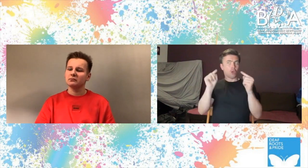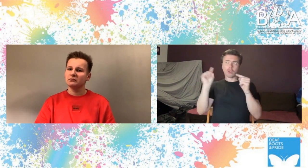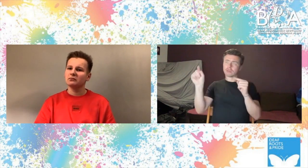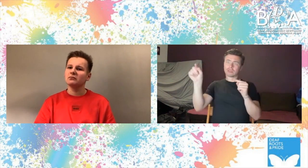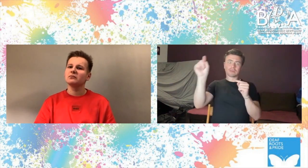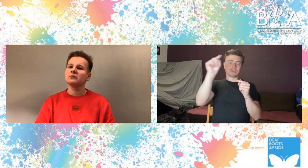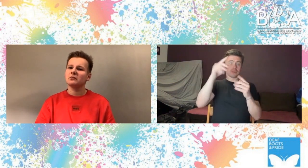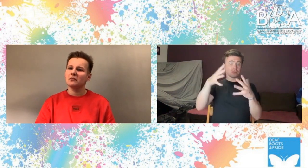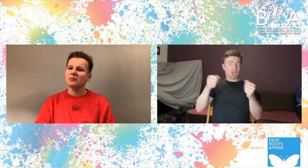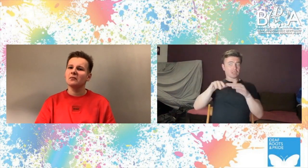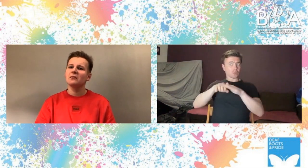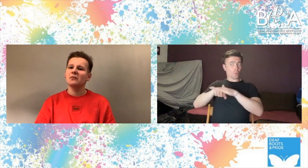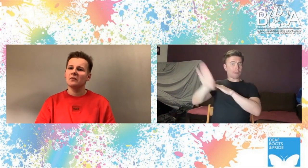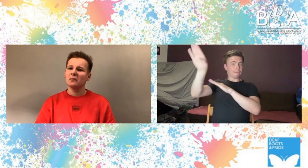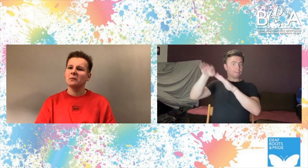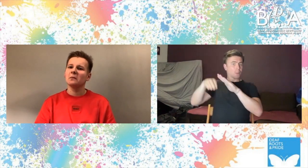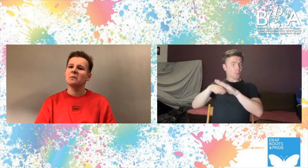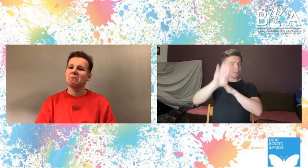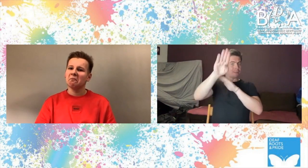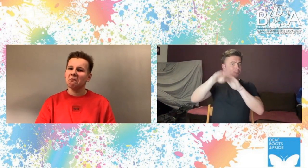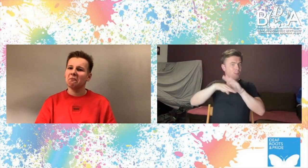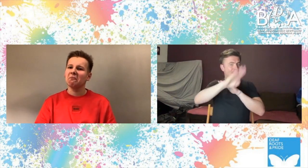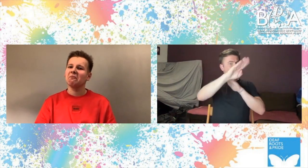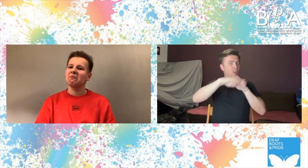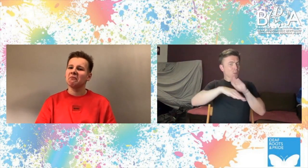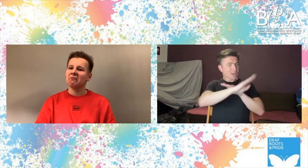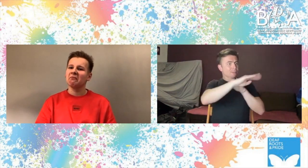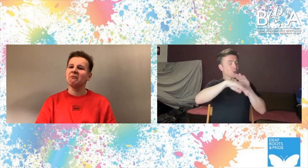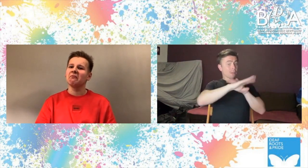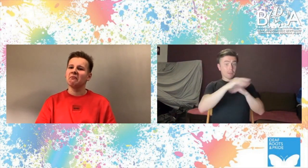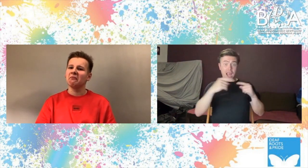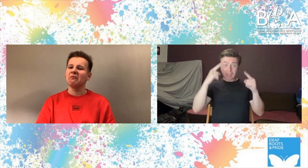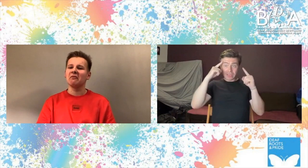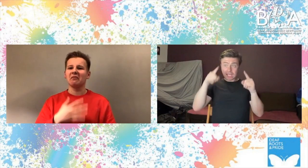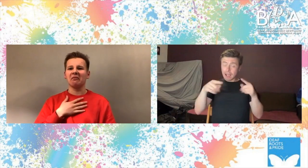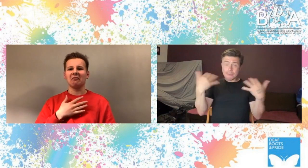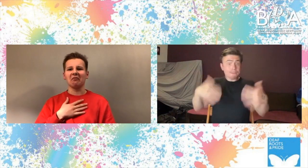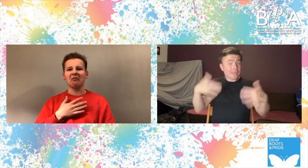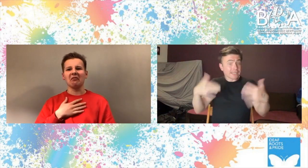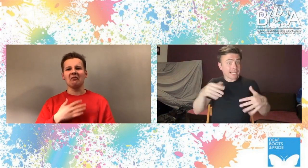to the point. These things are taking off. I think it’s amazing because it gives young